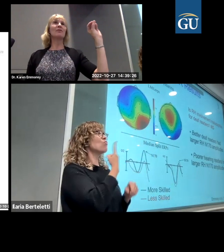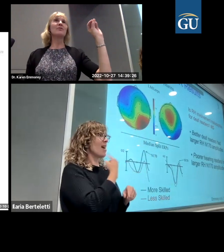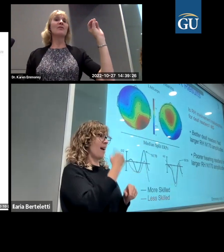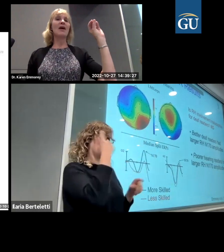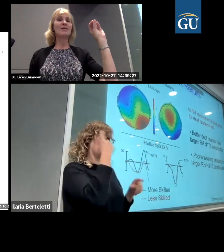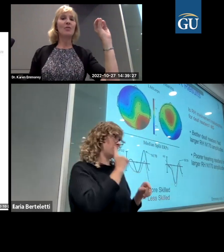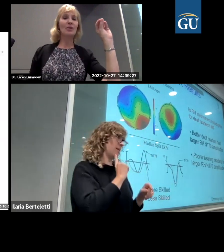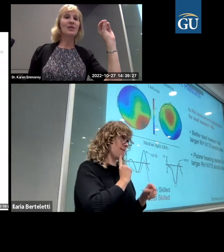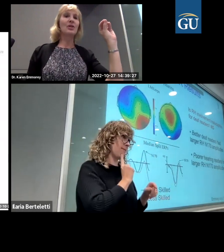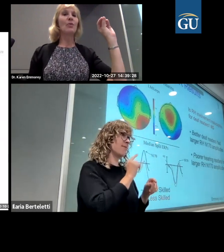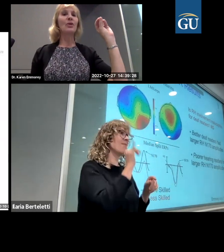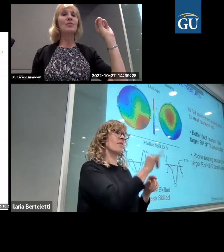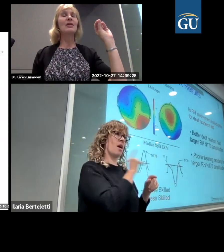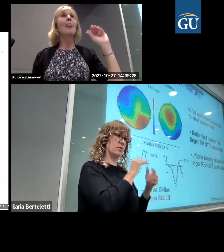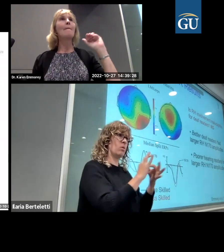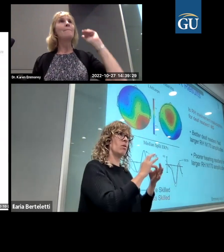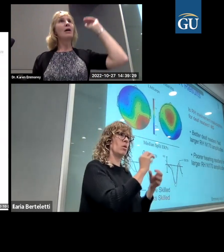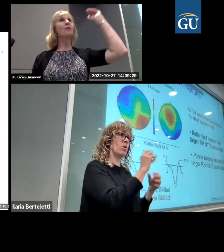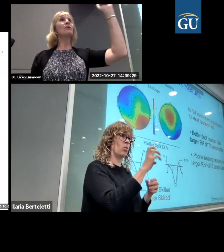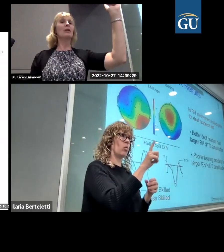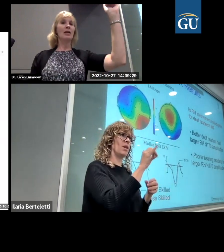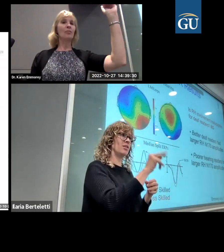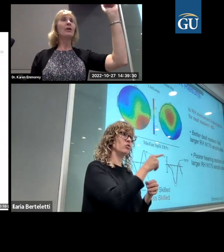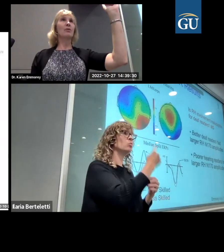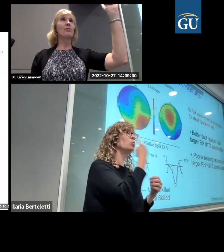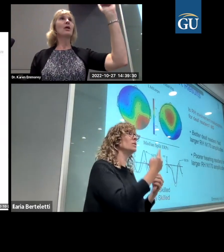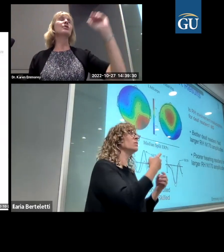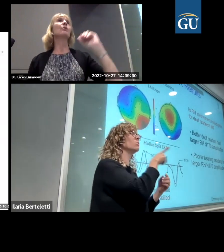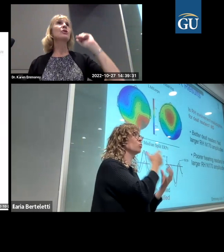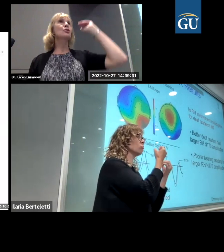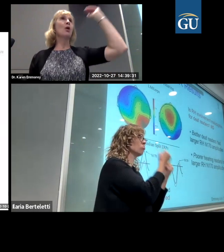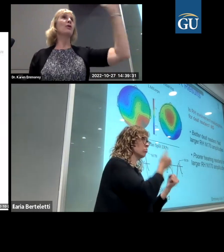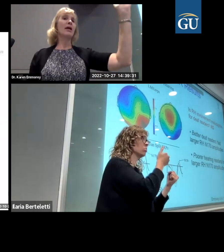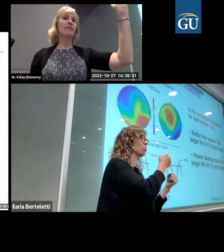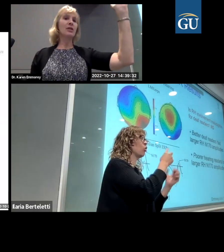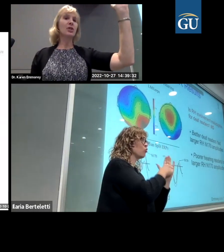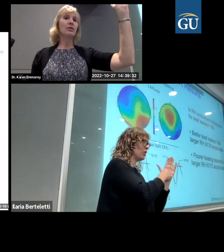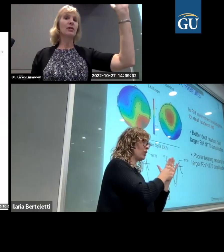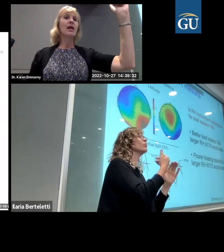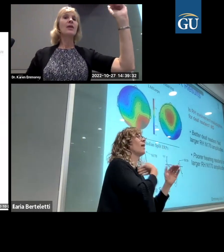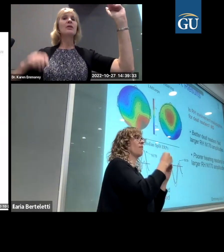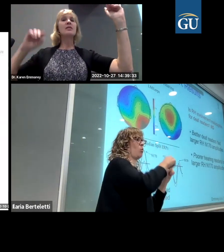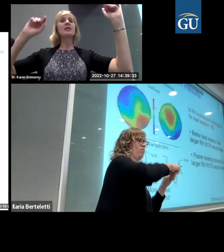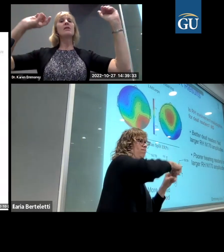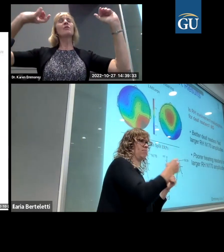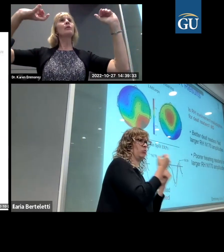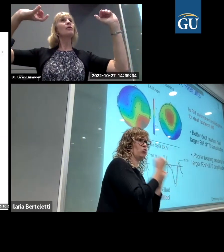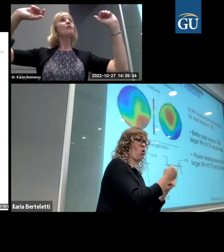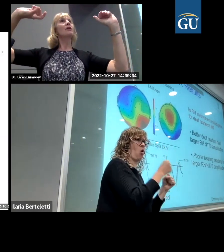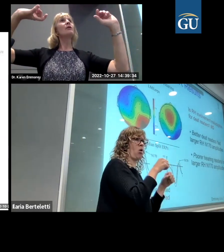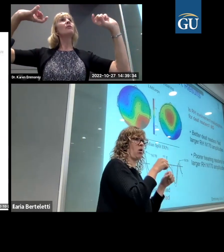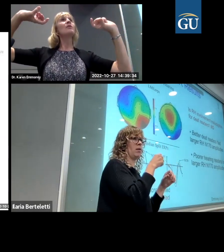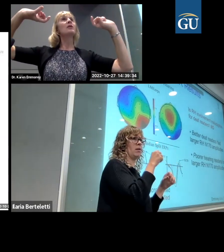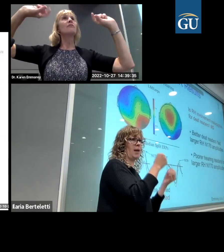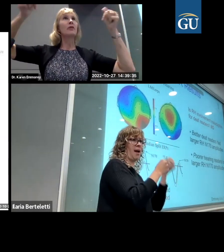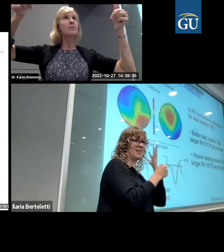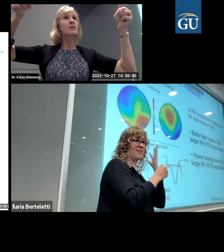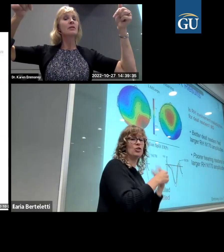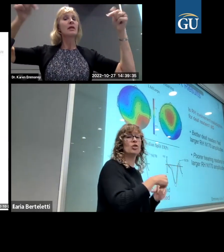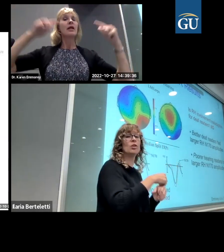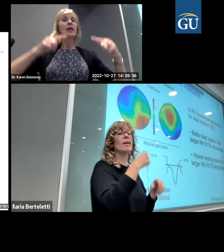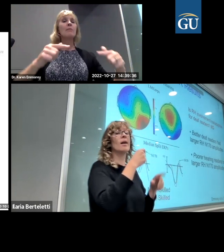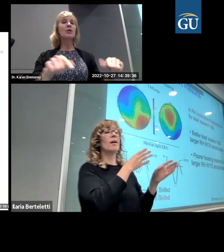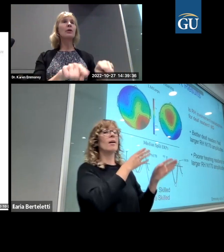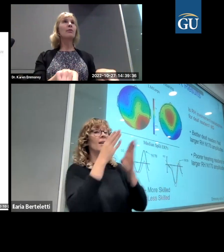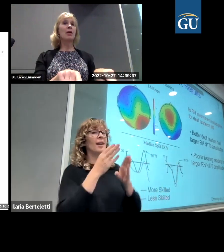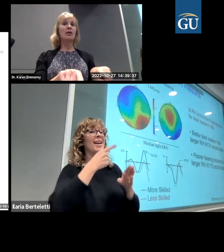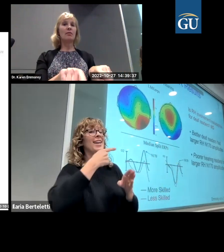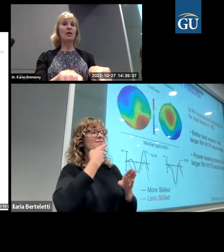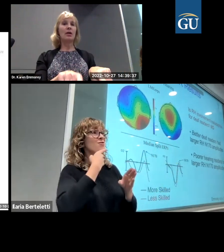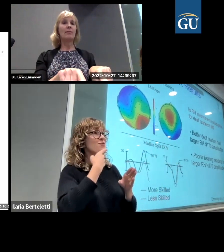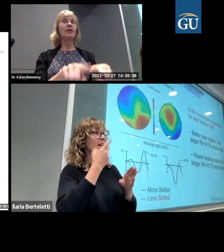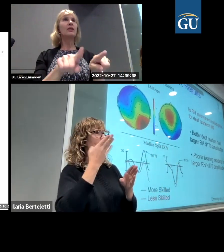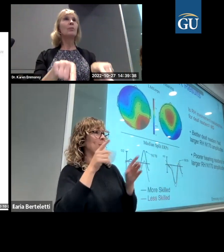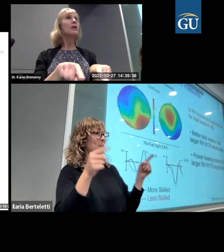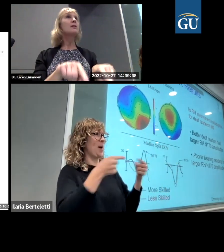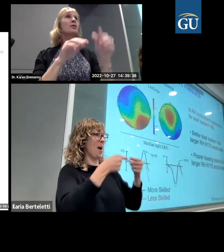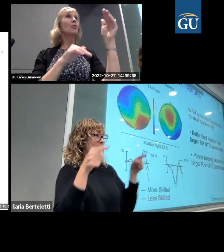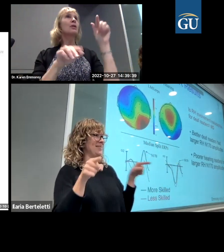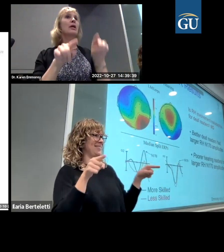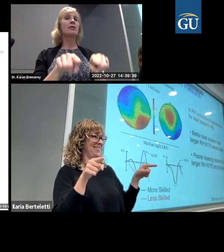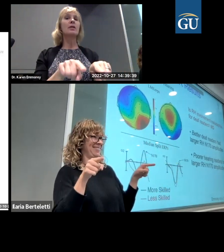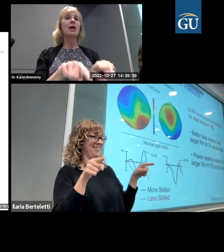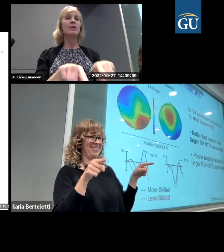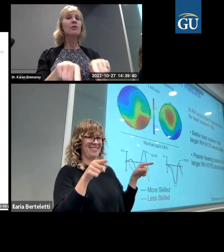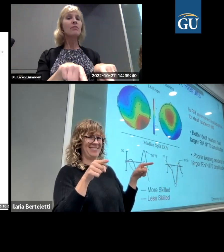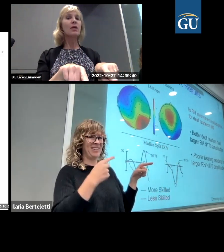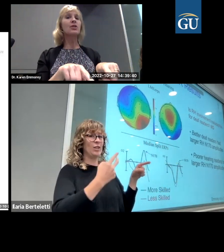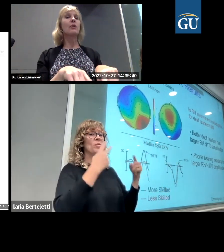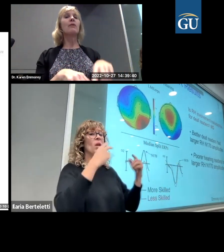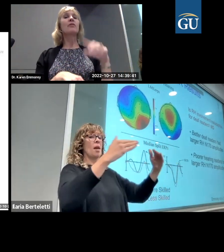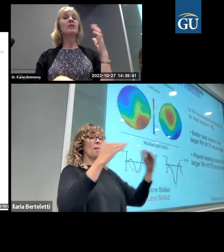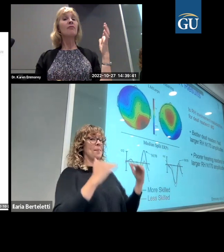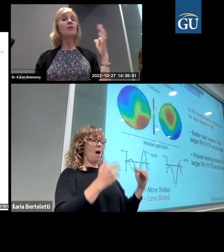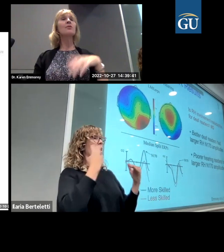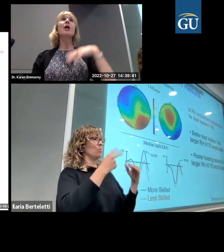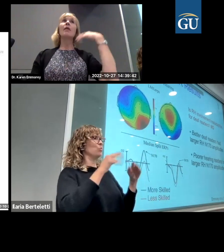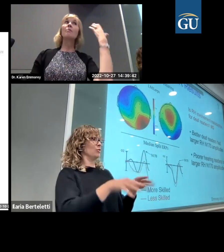and i'm showing you then the um the er keys, the core tiles underneath there, showing for the deaf readers The more skilled readers have a larger right hemisphere, and one seventy, and it's the opposite for the hearing meters. It's actually the poorer hearing meters that had a larger n one. Seventy.